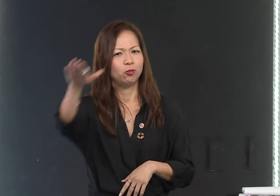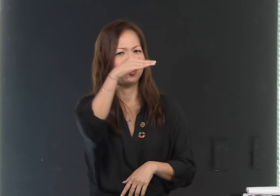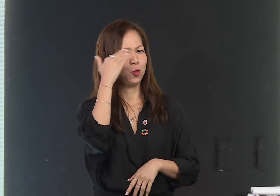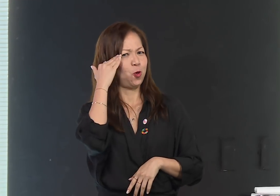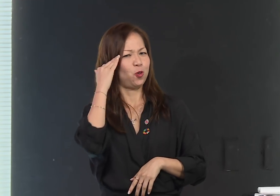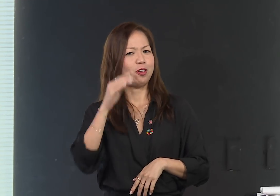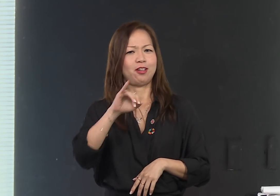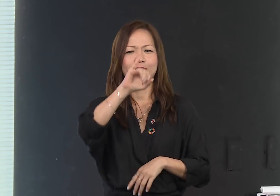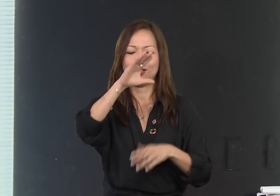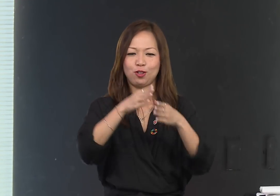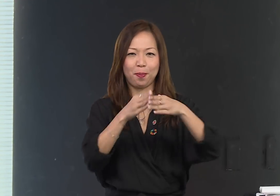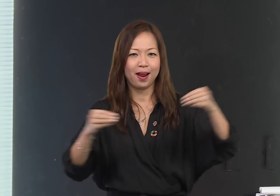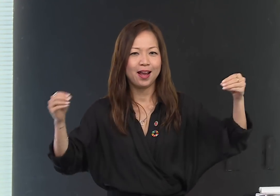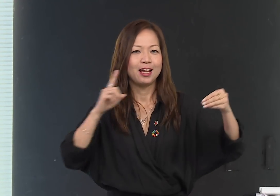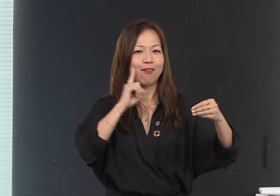Thank you for that address.